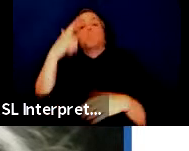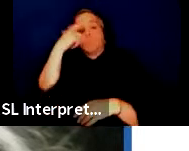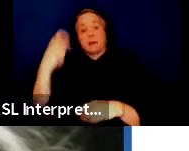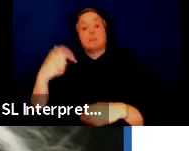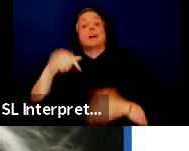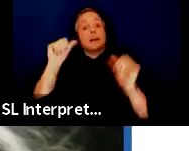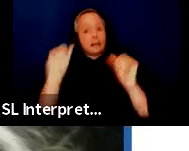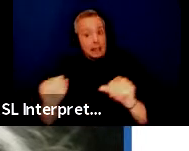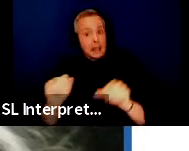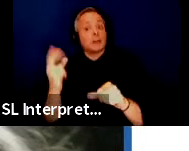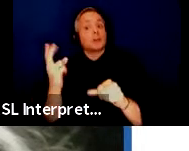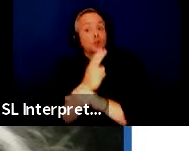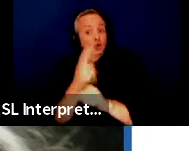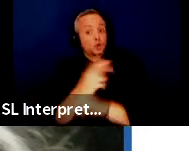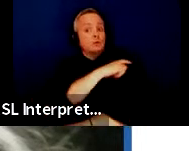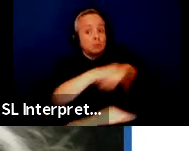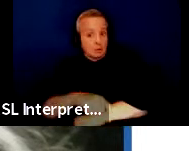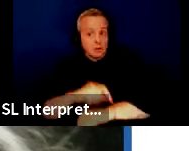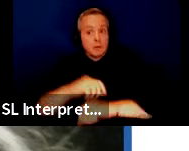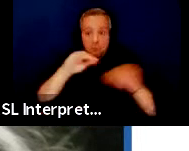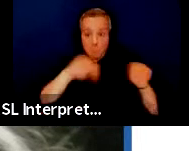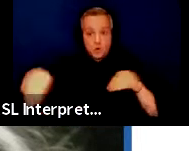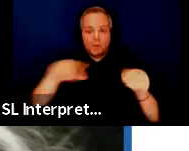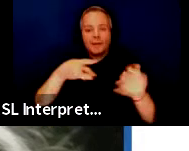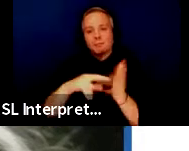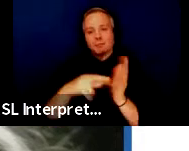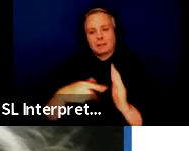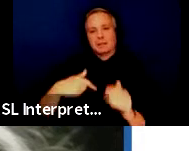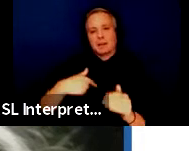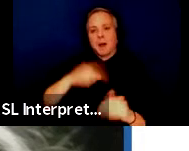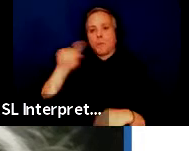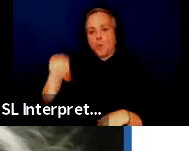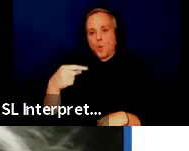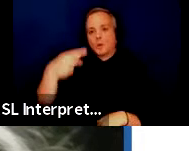I'M A PARAPLEGIC. BUT BECAUSE MY HANDS DON'T WORK,